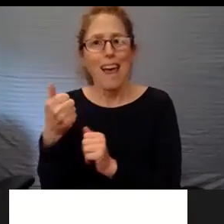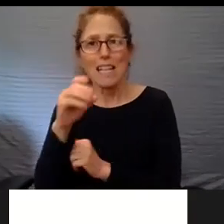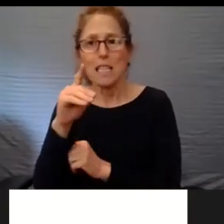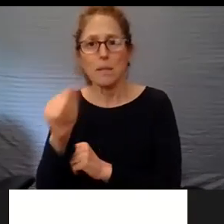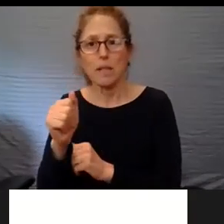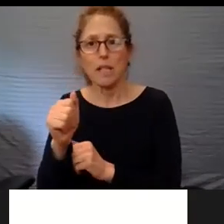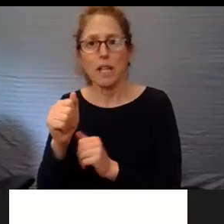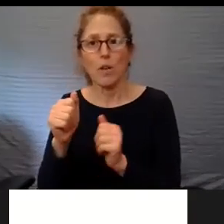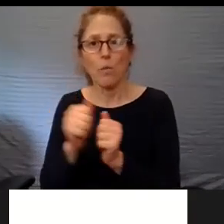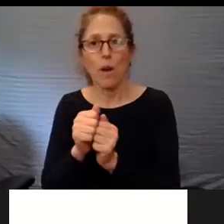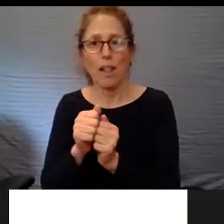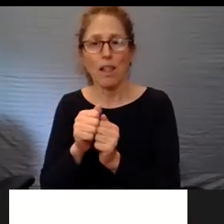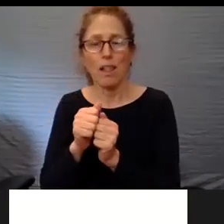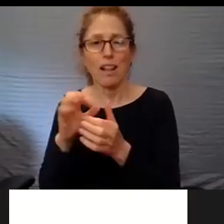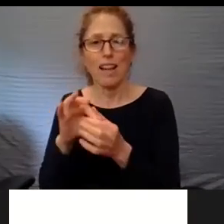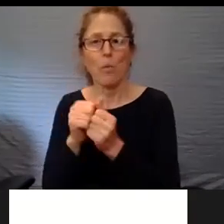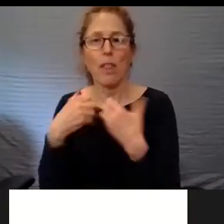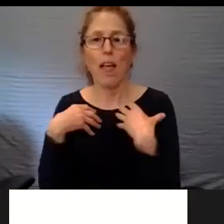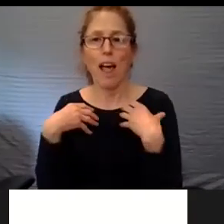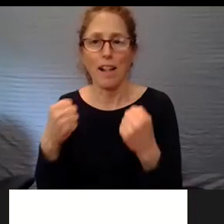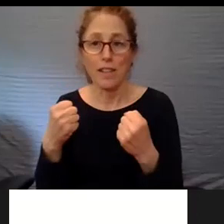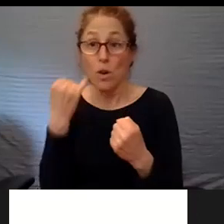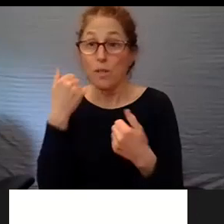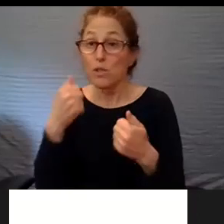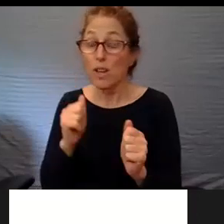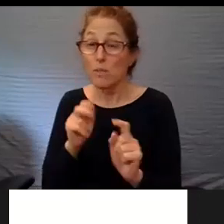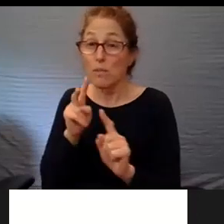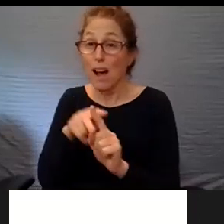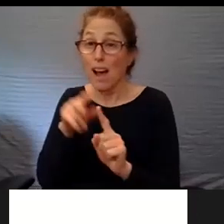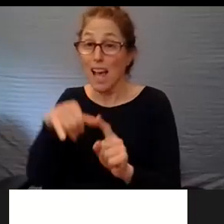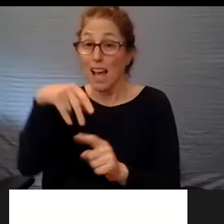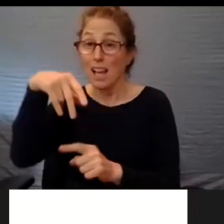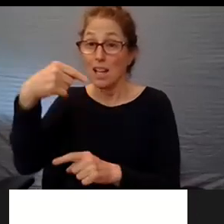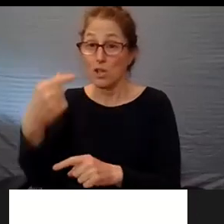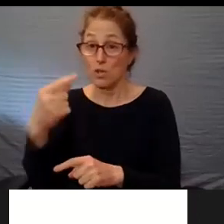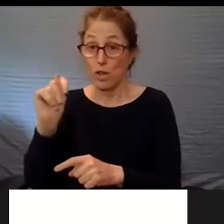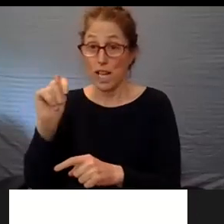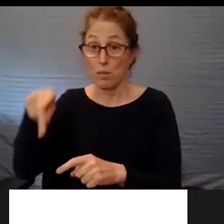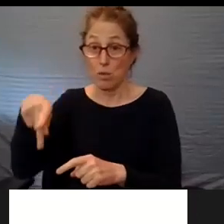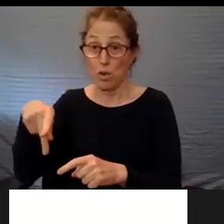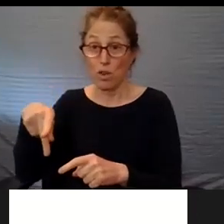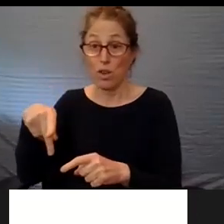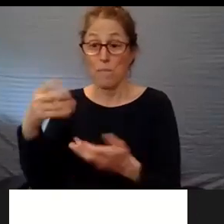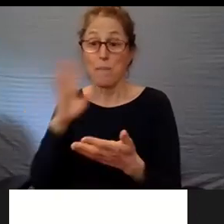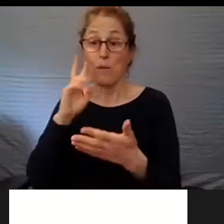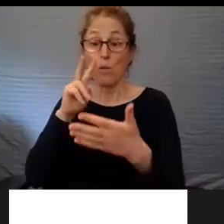And so someone who is trying to apply this protocol might read that and would say, we're trying to maximize